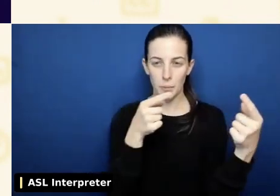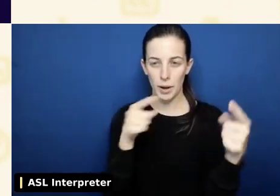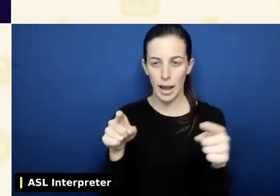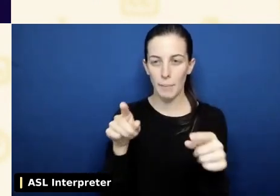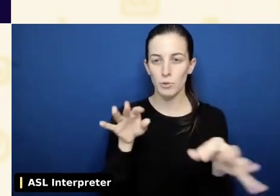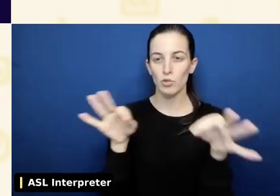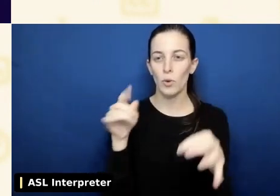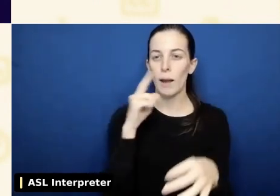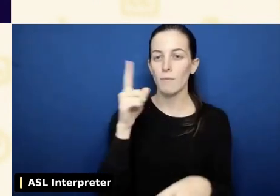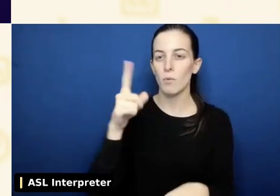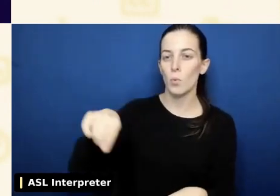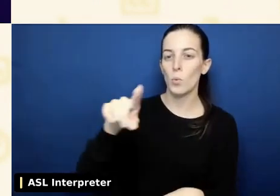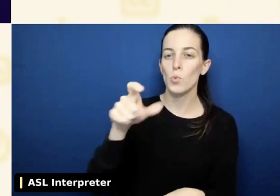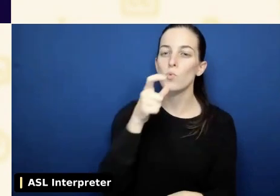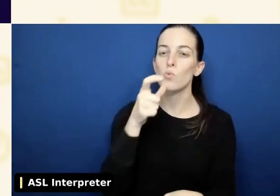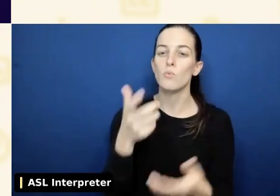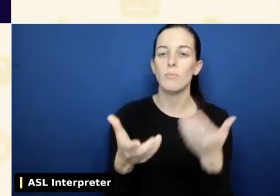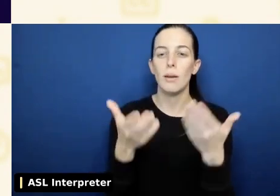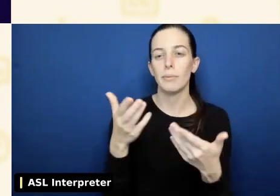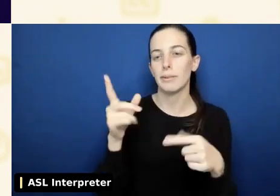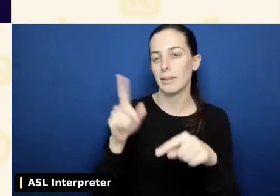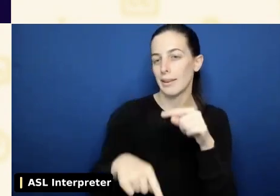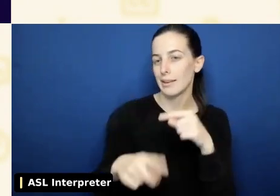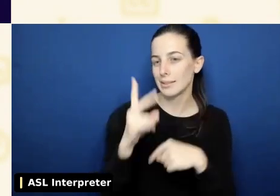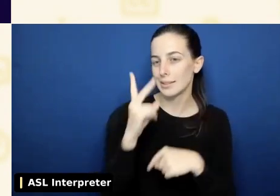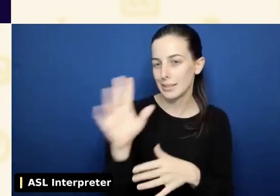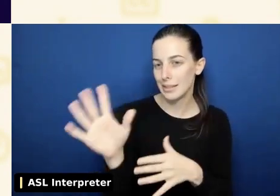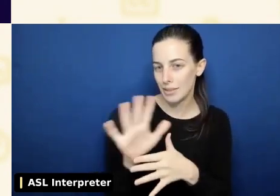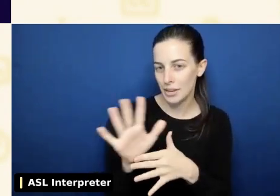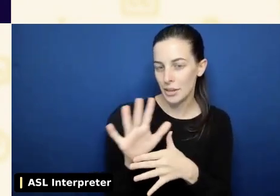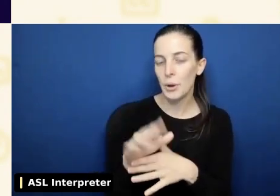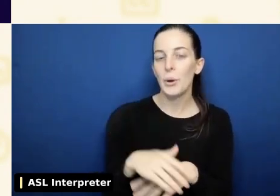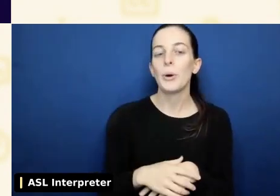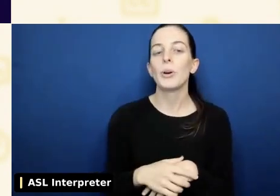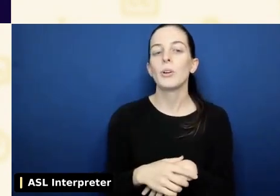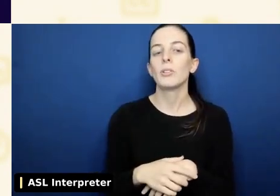who can't see. And it is something that sort of shows what we built